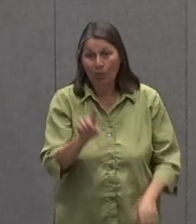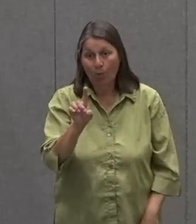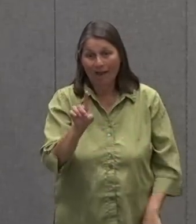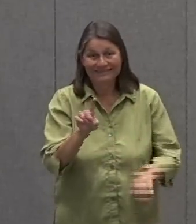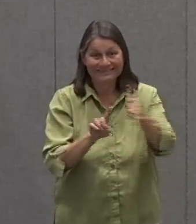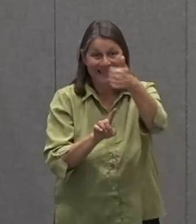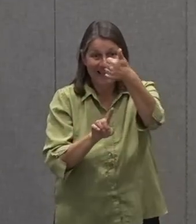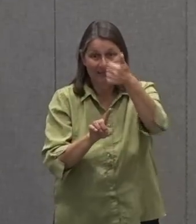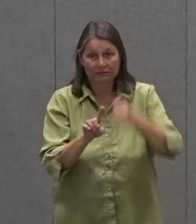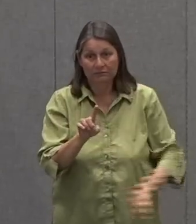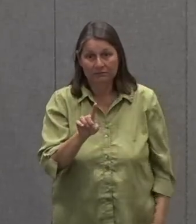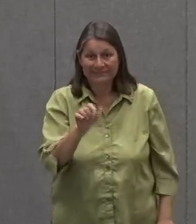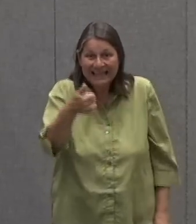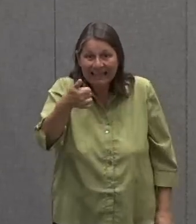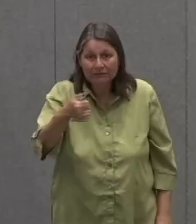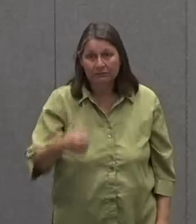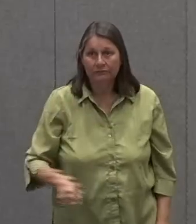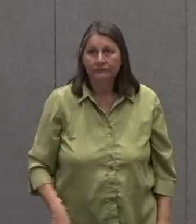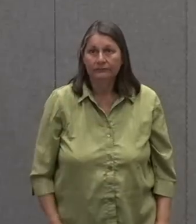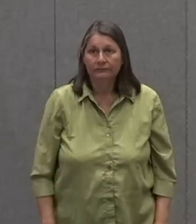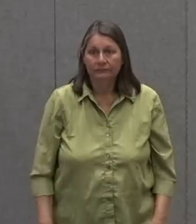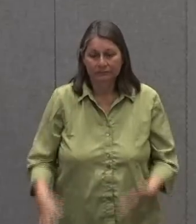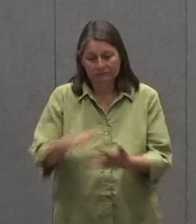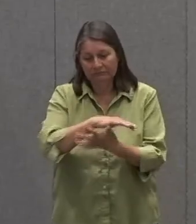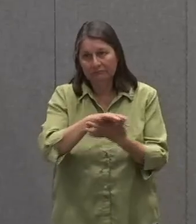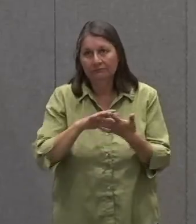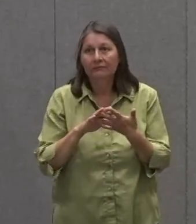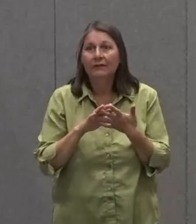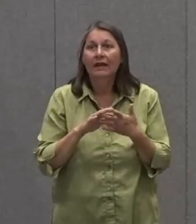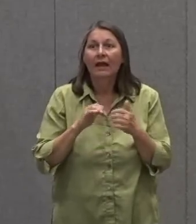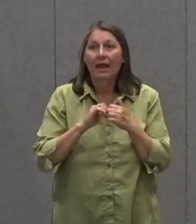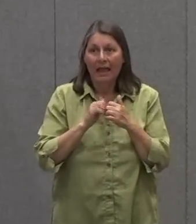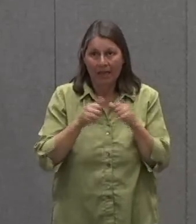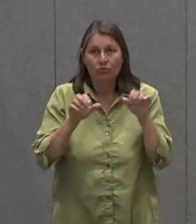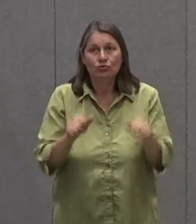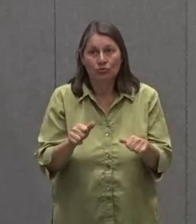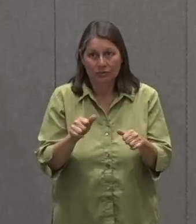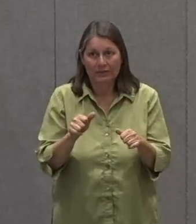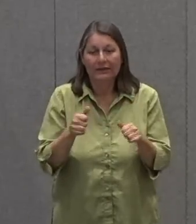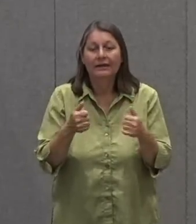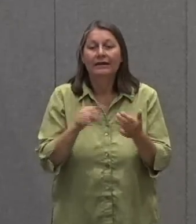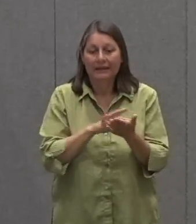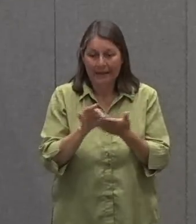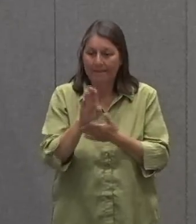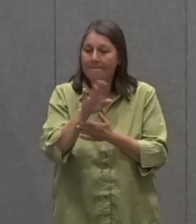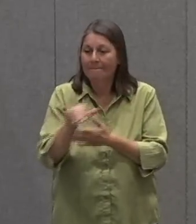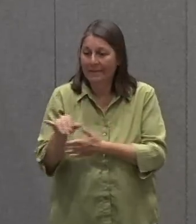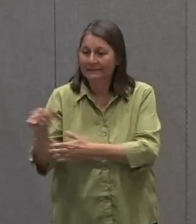Those are all the different ways that we can count by 10. One, two, three, four, five, six, seven, eight, nine, 10.